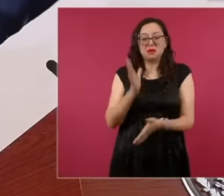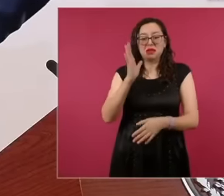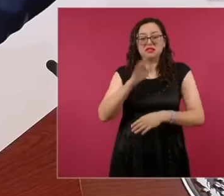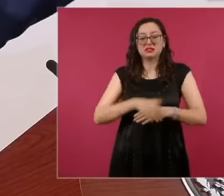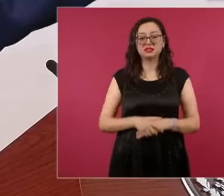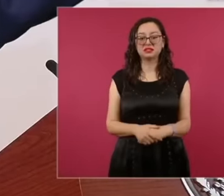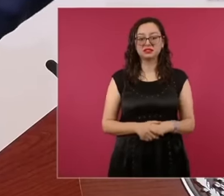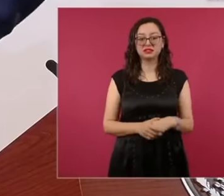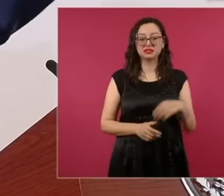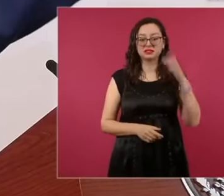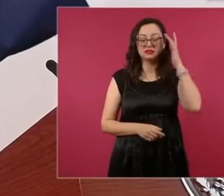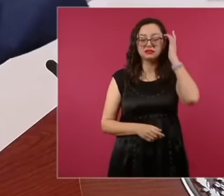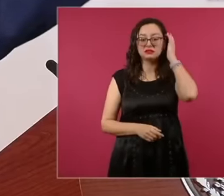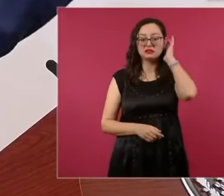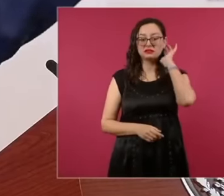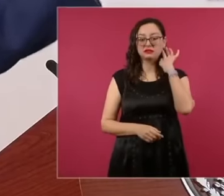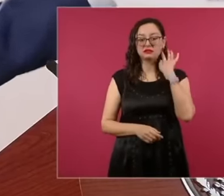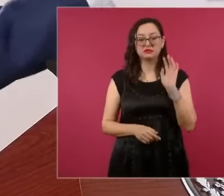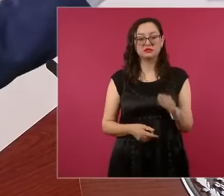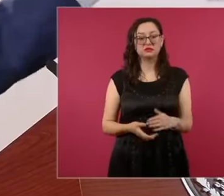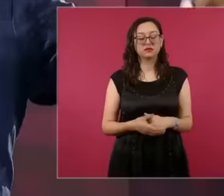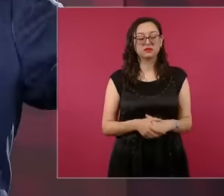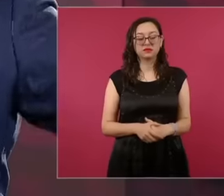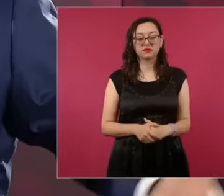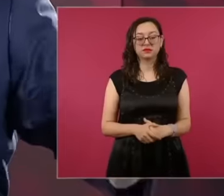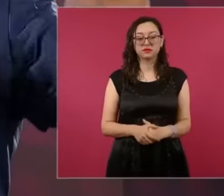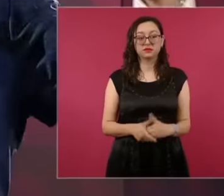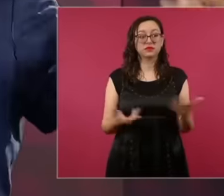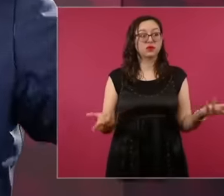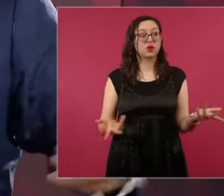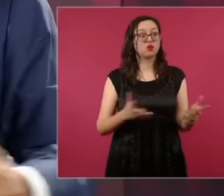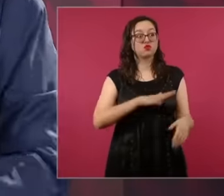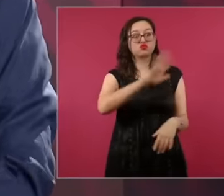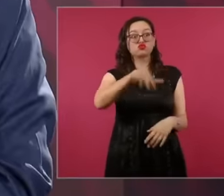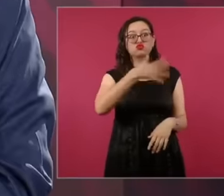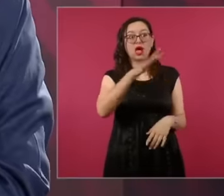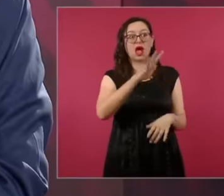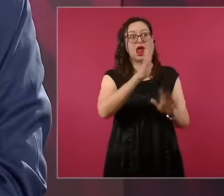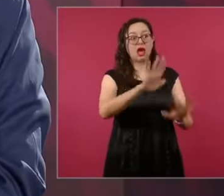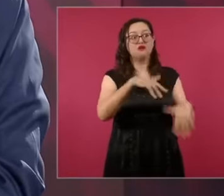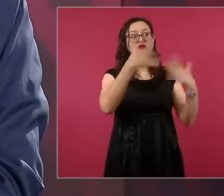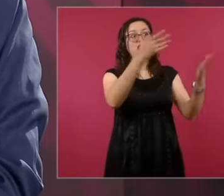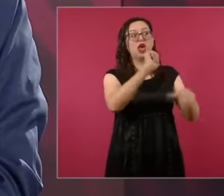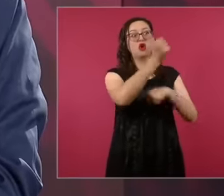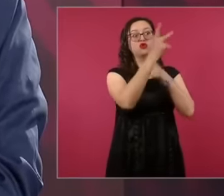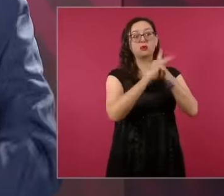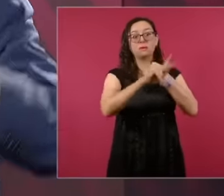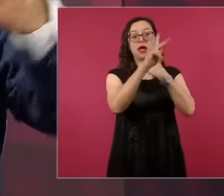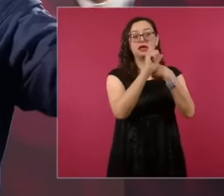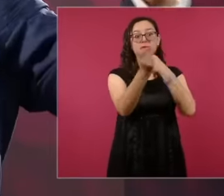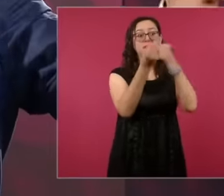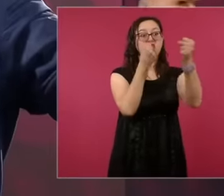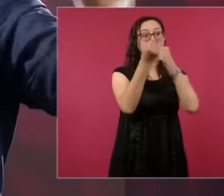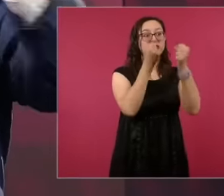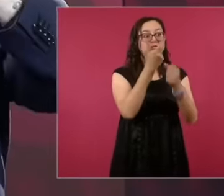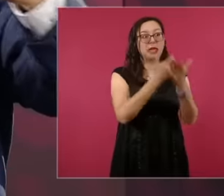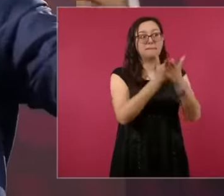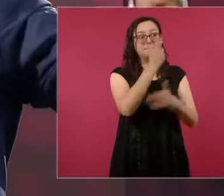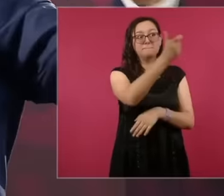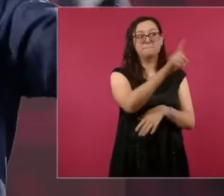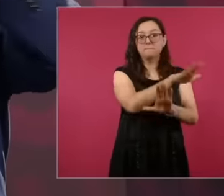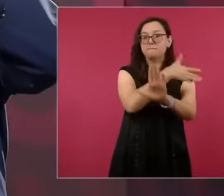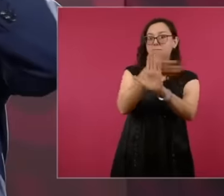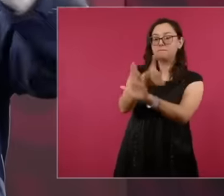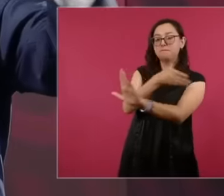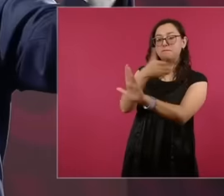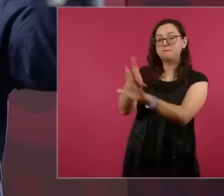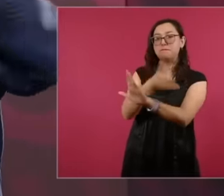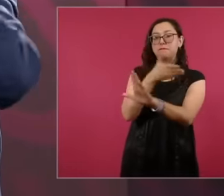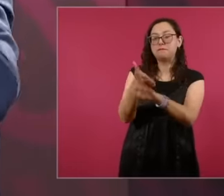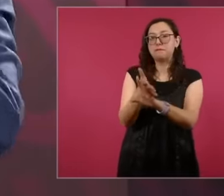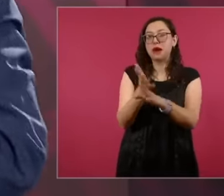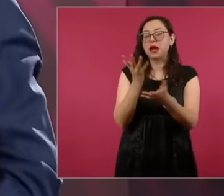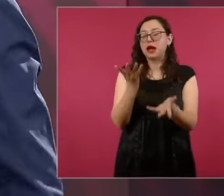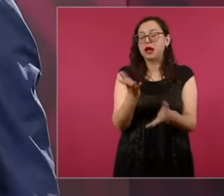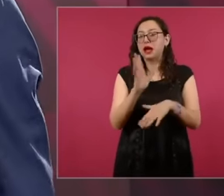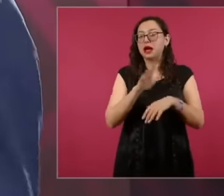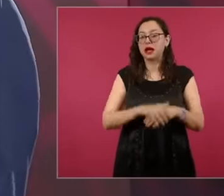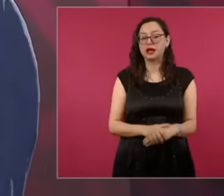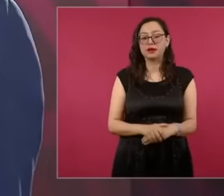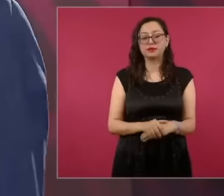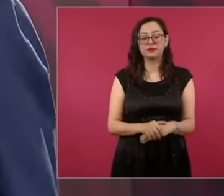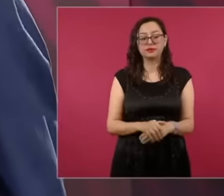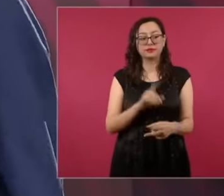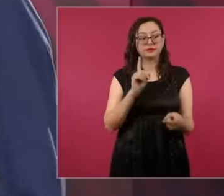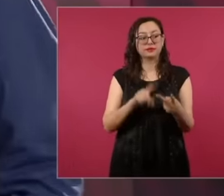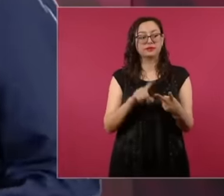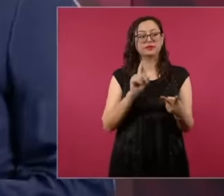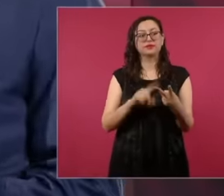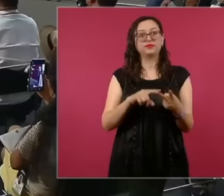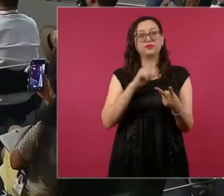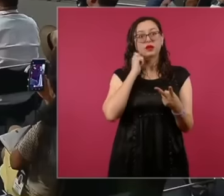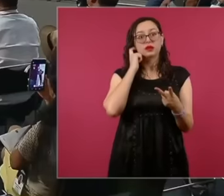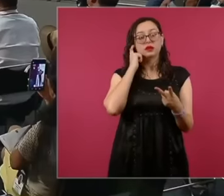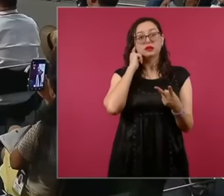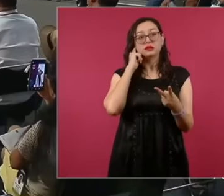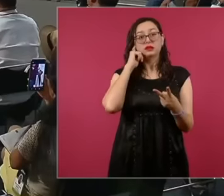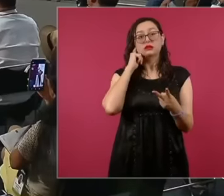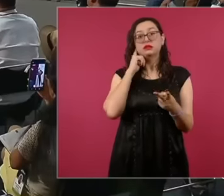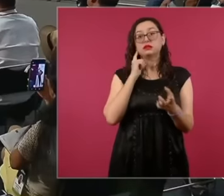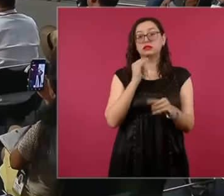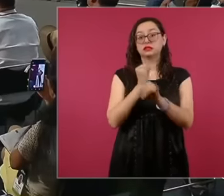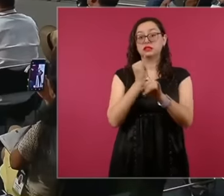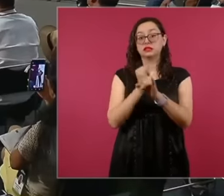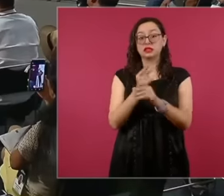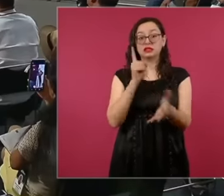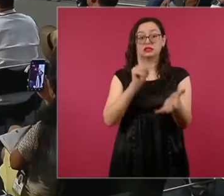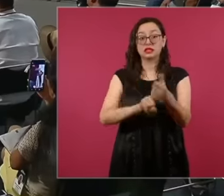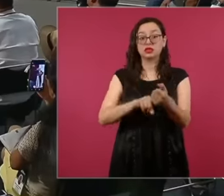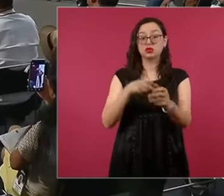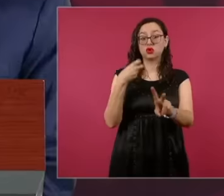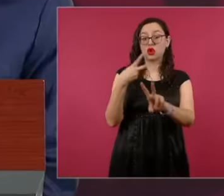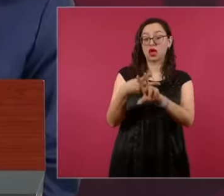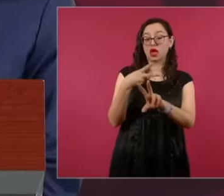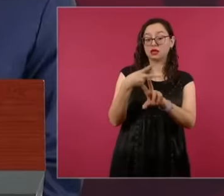famous journalists from abroad eh eh the eh chain on social networks of the narco-president